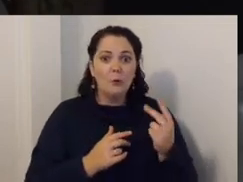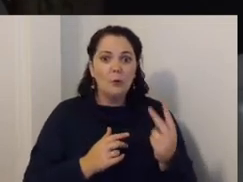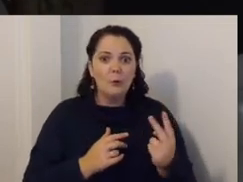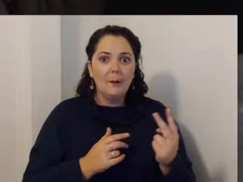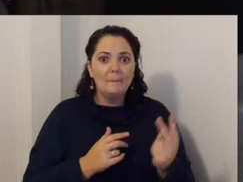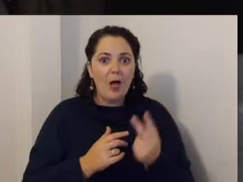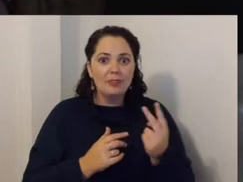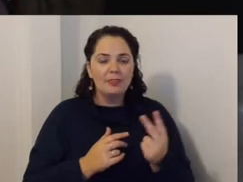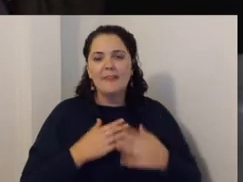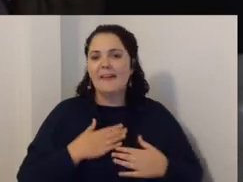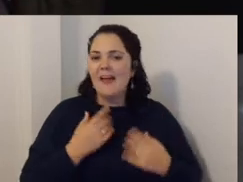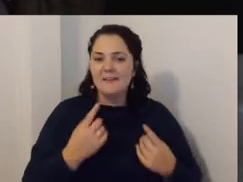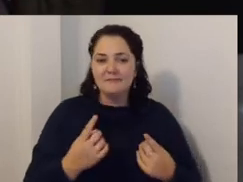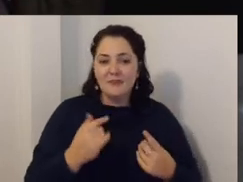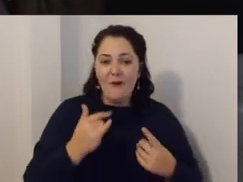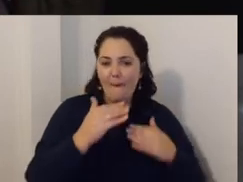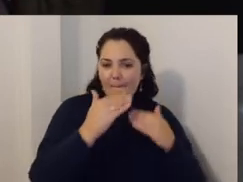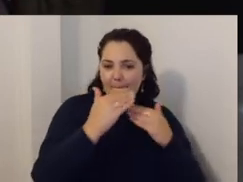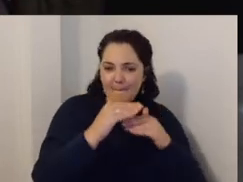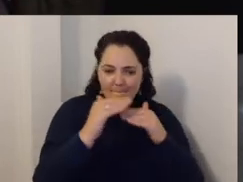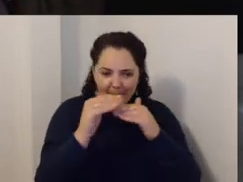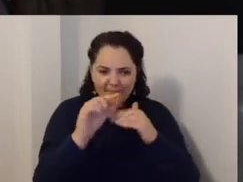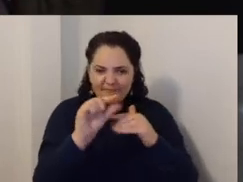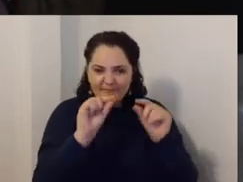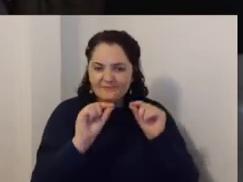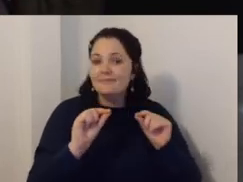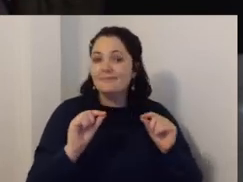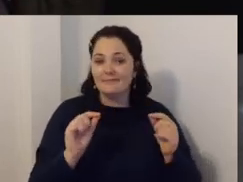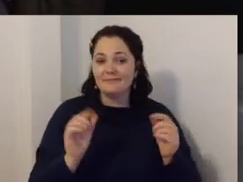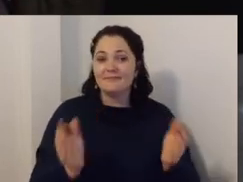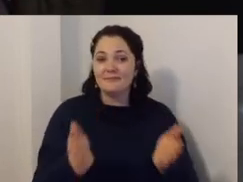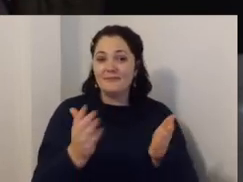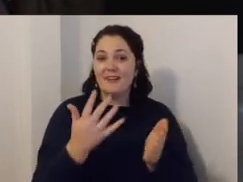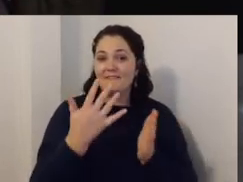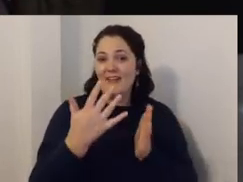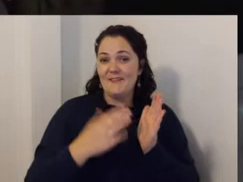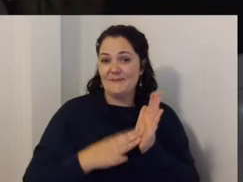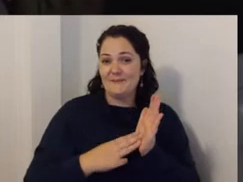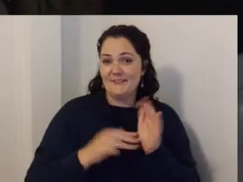of one of them alright so let's begin there, five minutes y'all and I will start my drawing as well